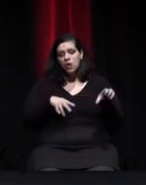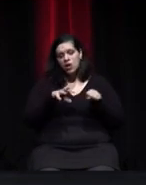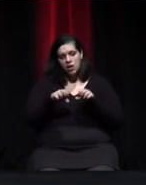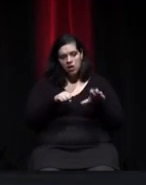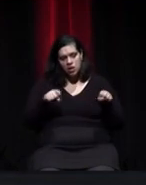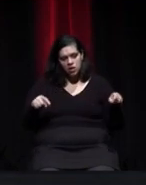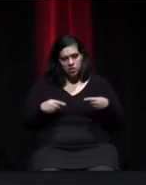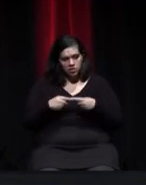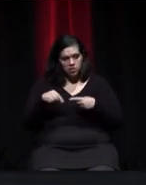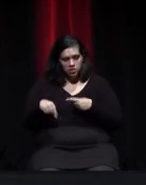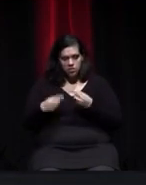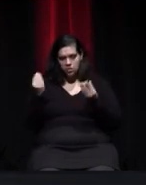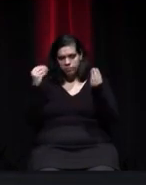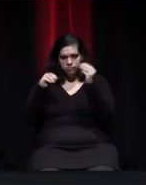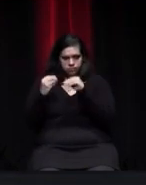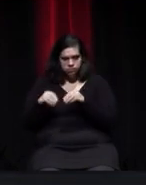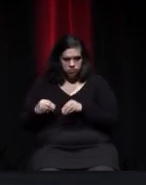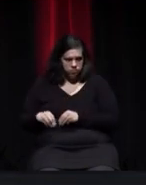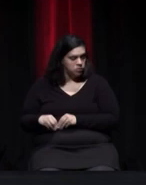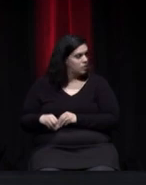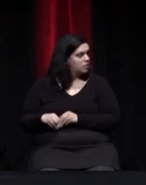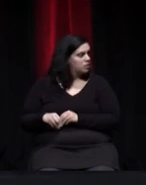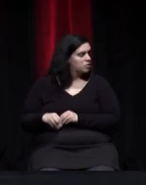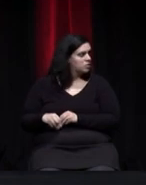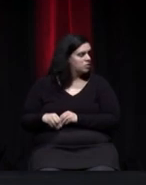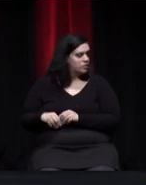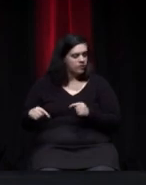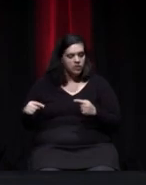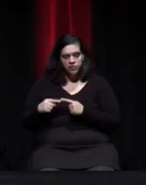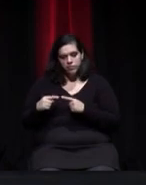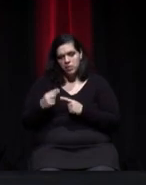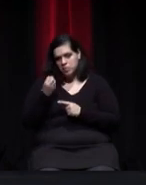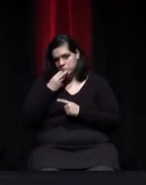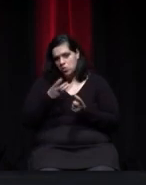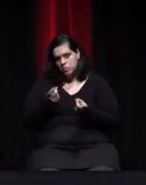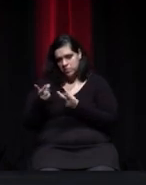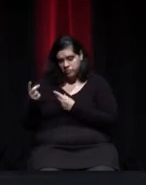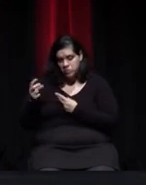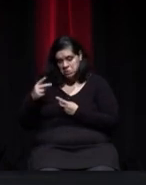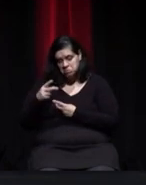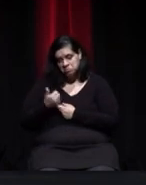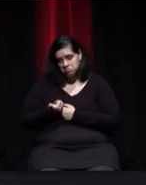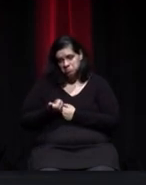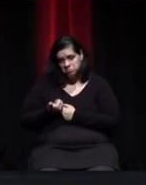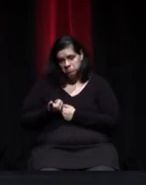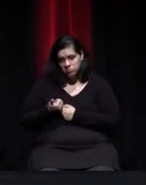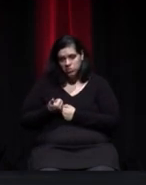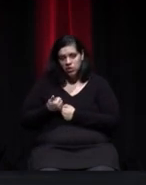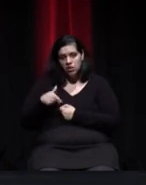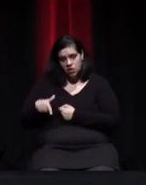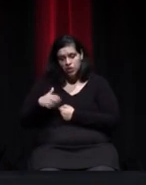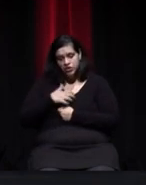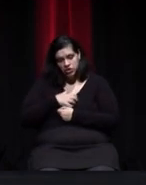and we assemble this here, and this will be good for business. Cool, this is a way of putting things to practice,